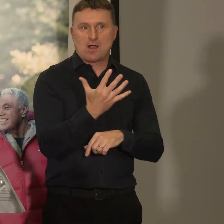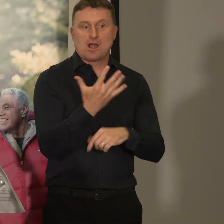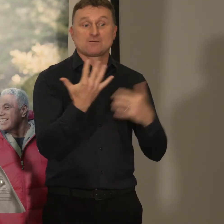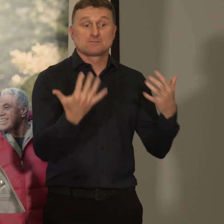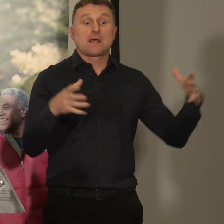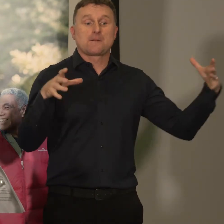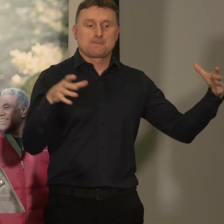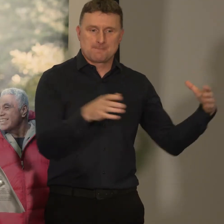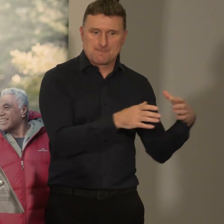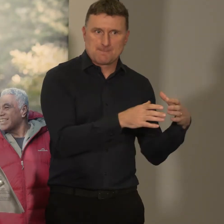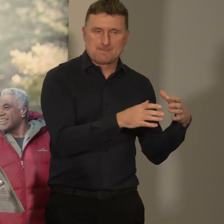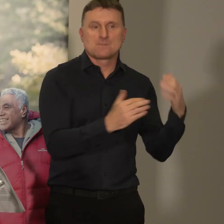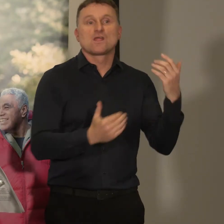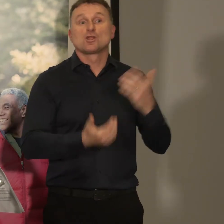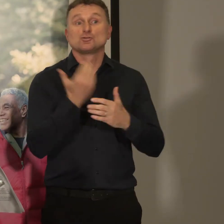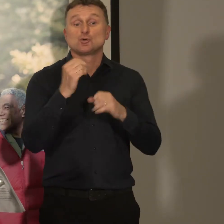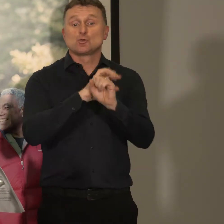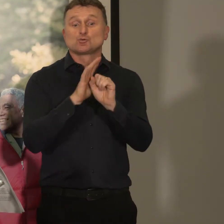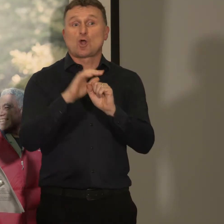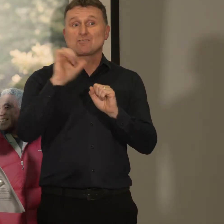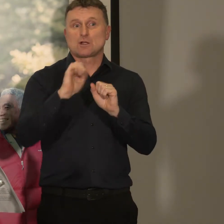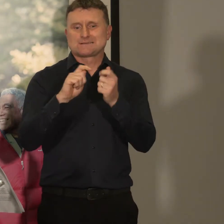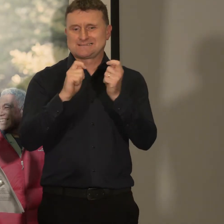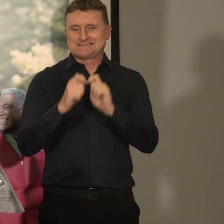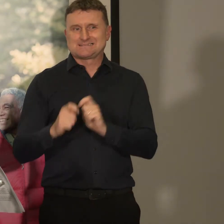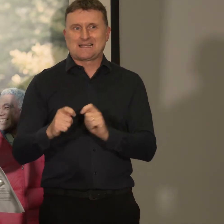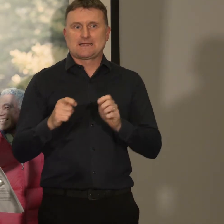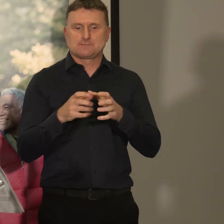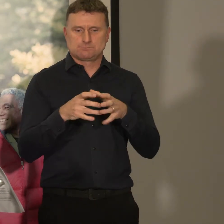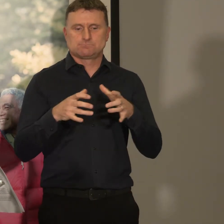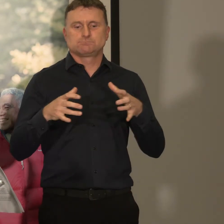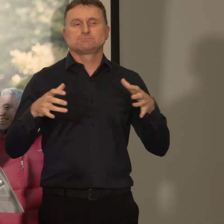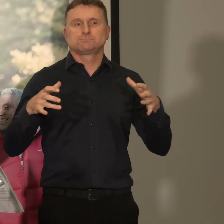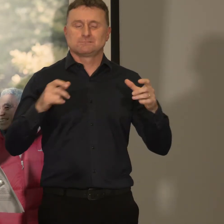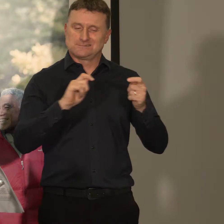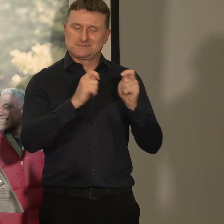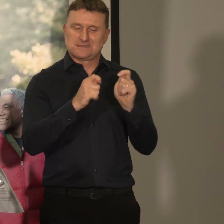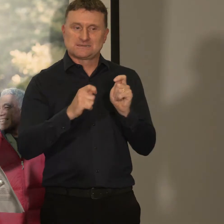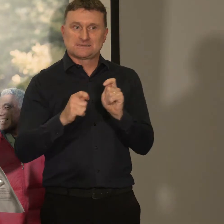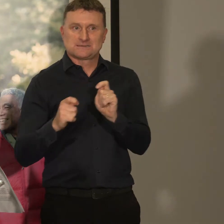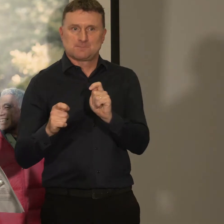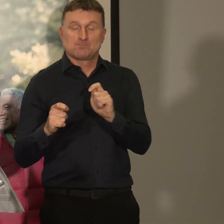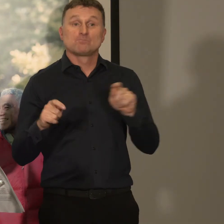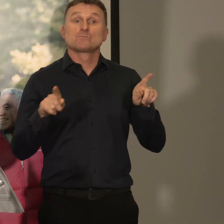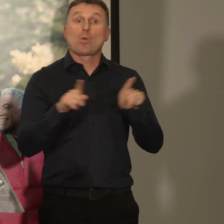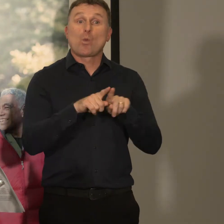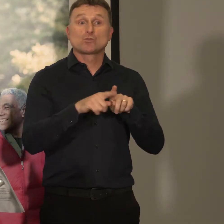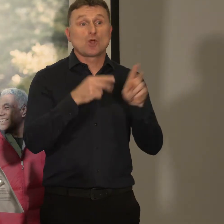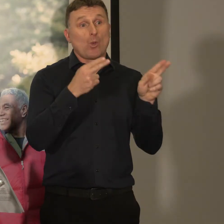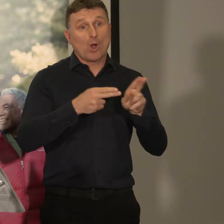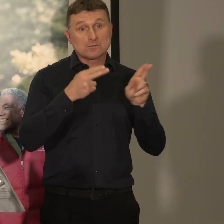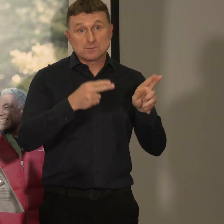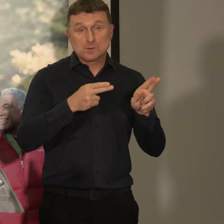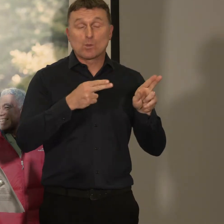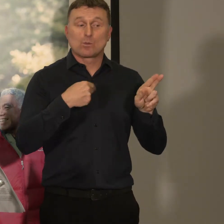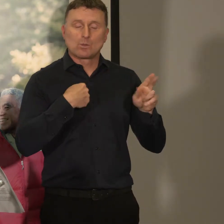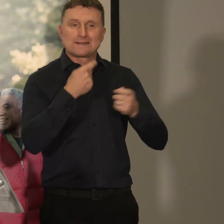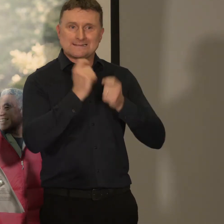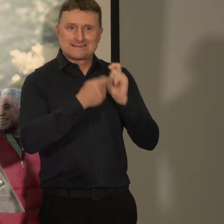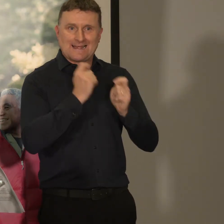replaced by a number of newer variants again. And we know